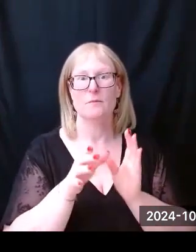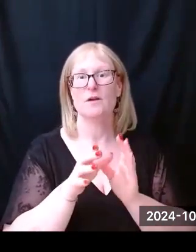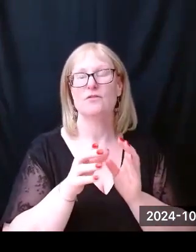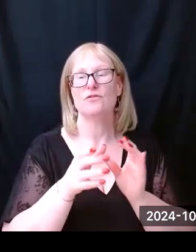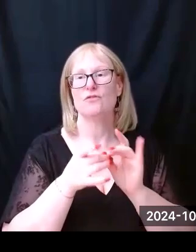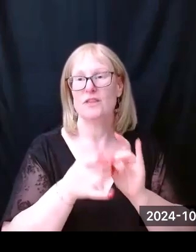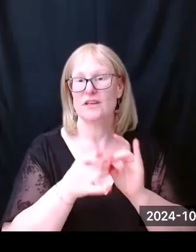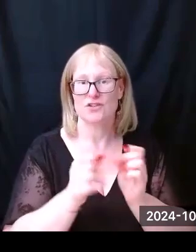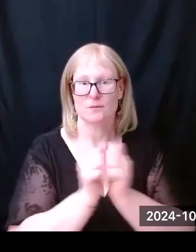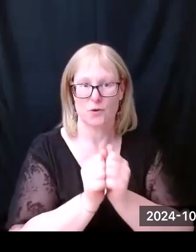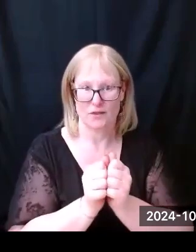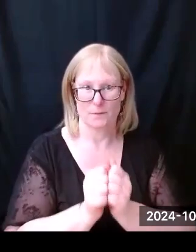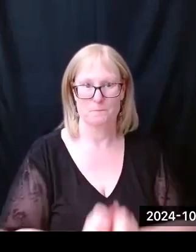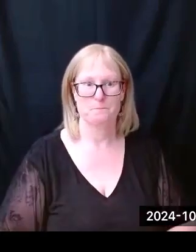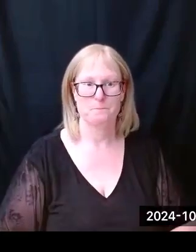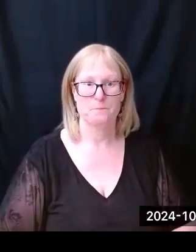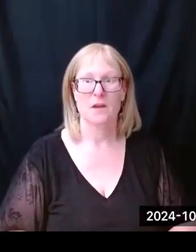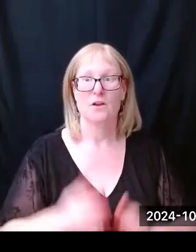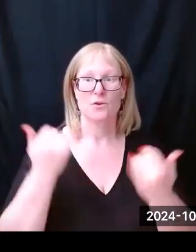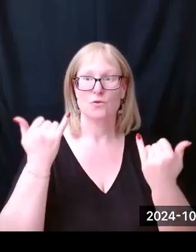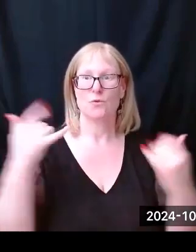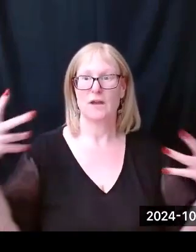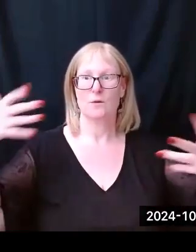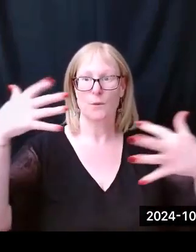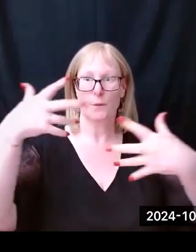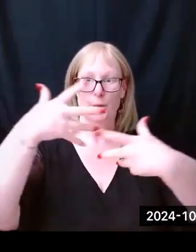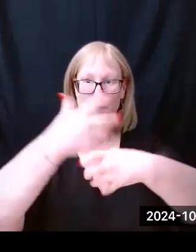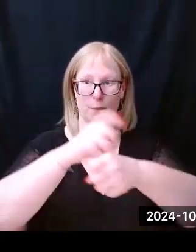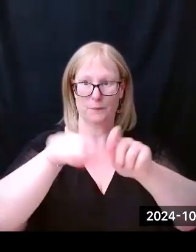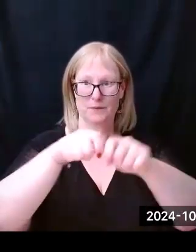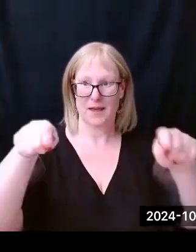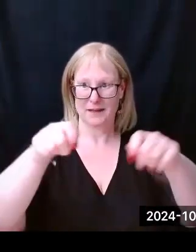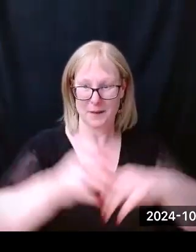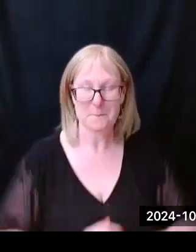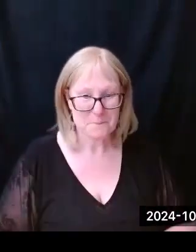So bringing stuff to a close and putting all this together, this